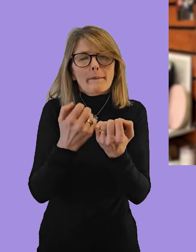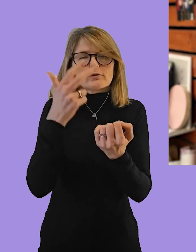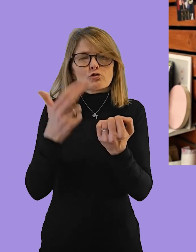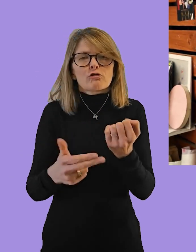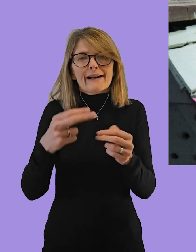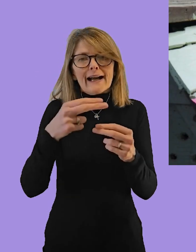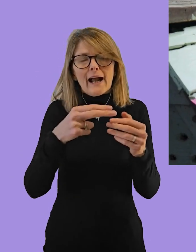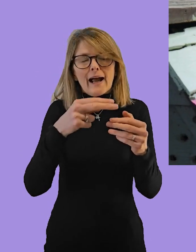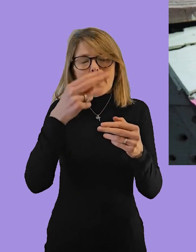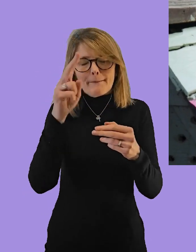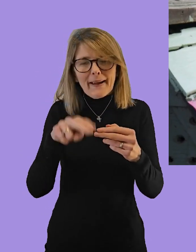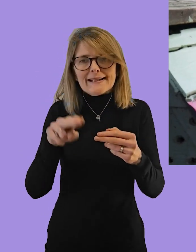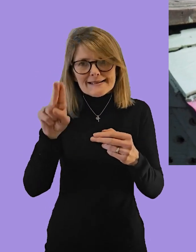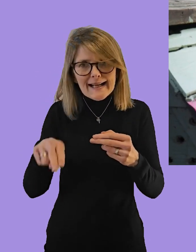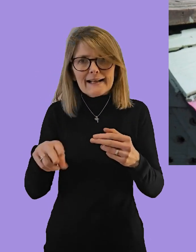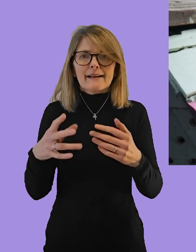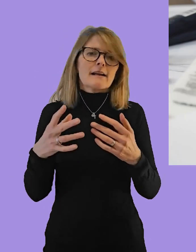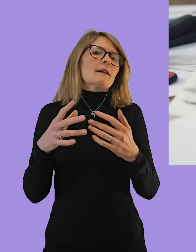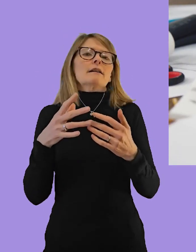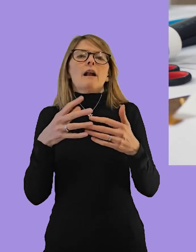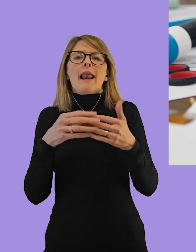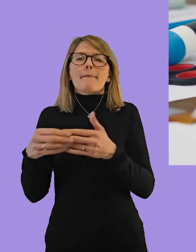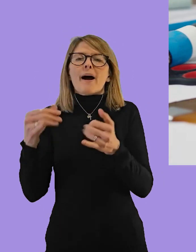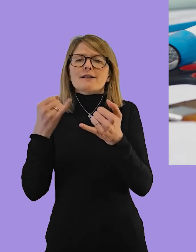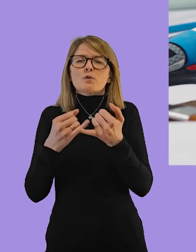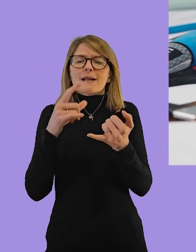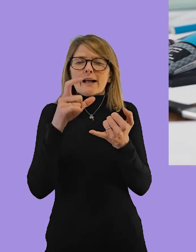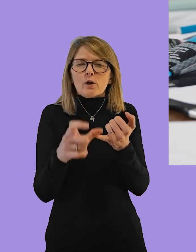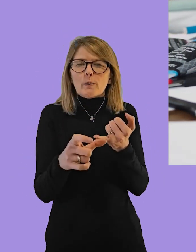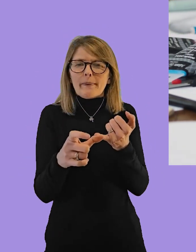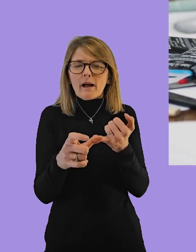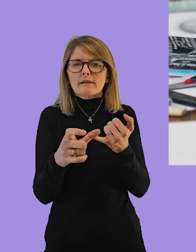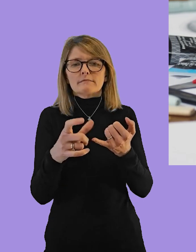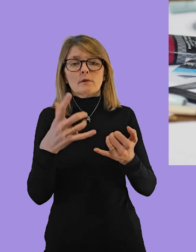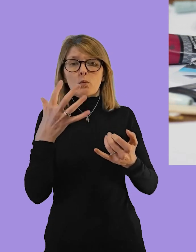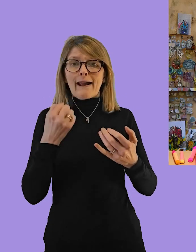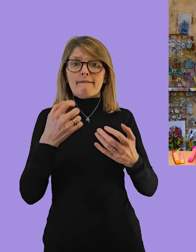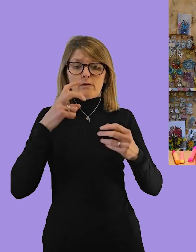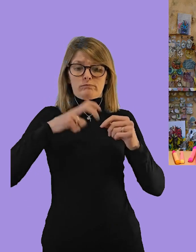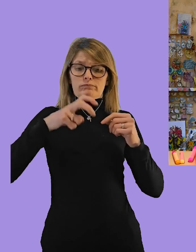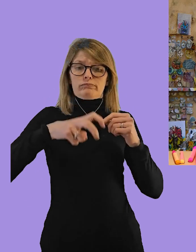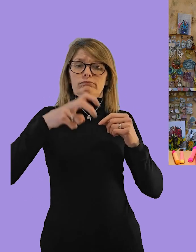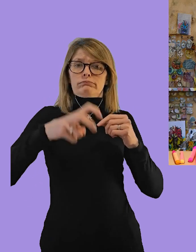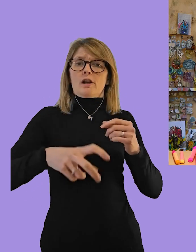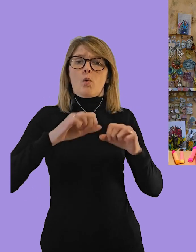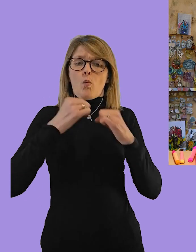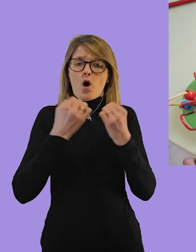led by the talented Suzanne Cooper. We will have a variety of workshops planned between now and 2nd of May.